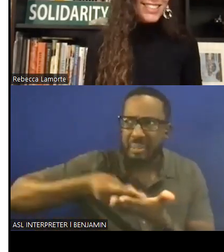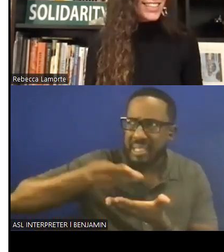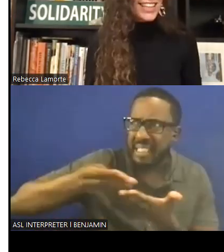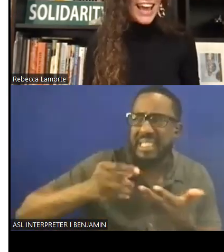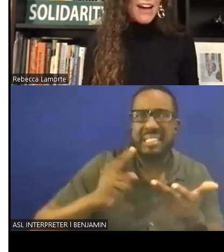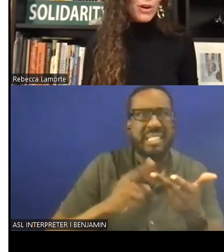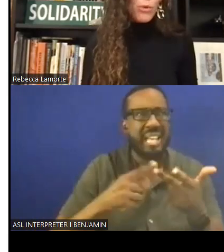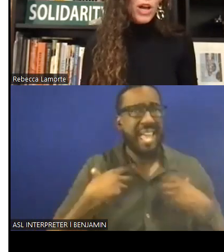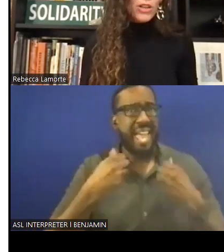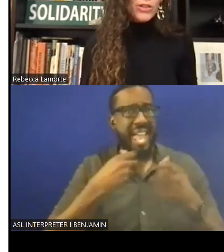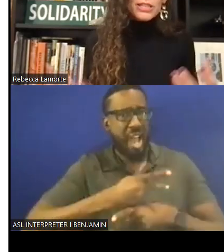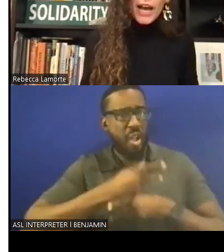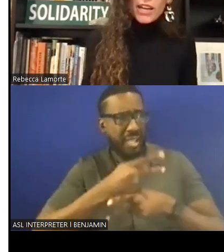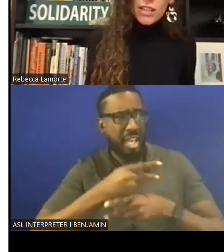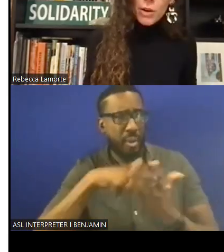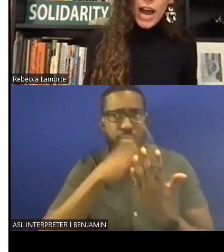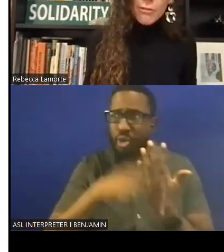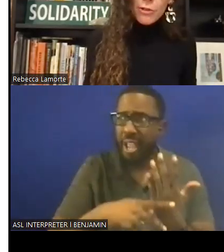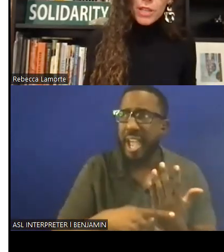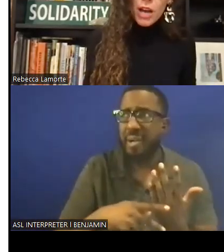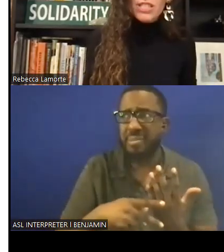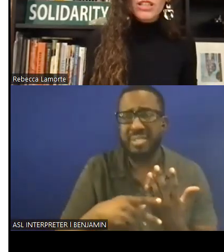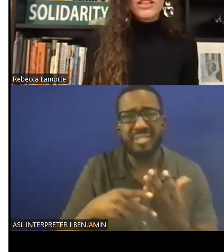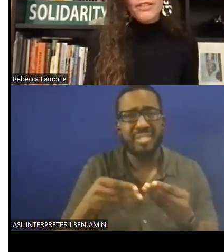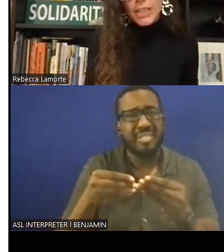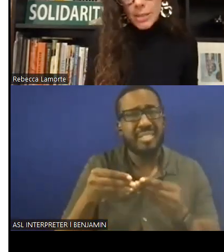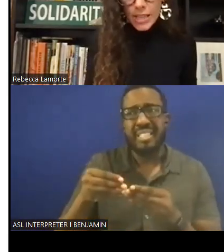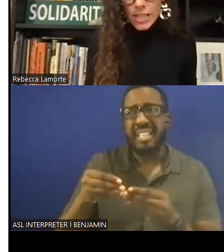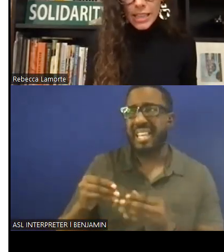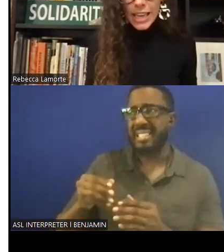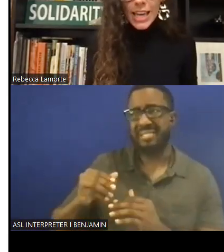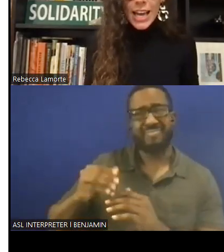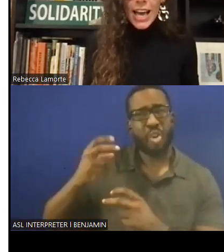the dignity they have at home, the respect they want to have for themselves to live independently.